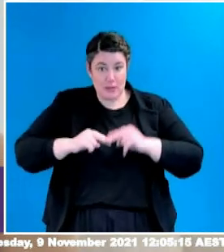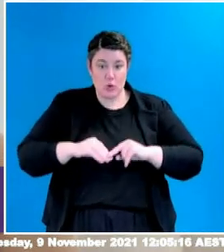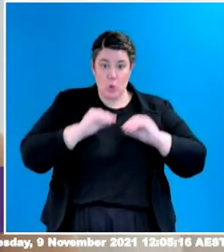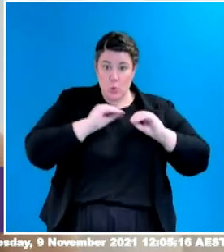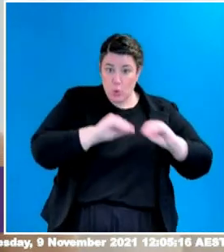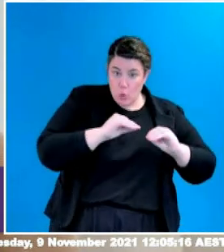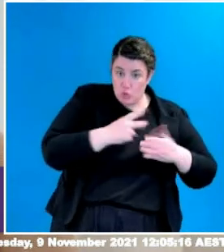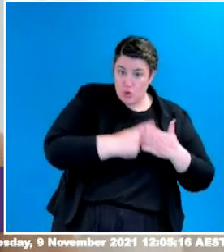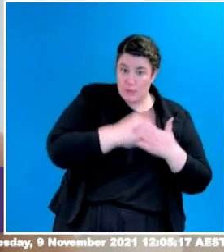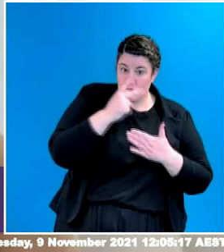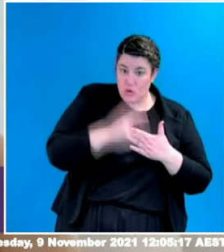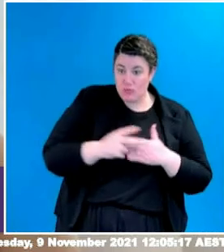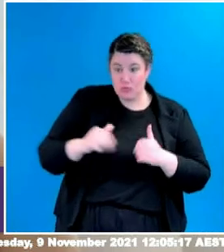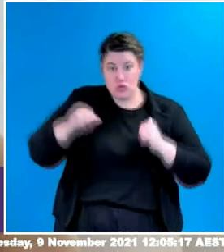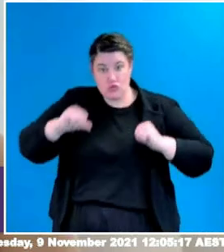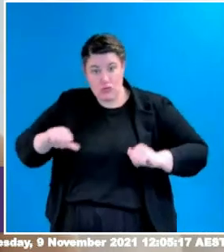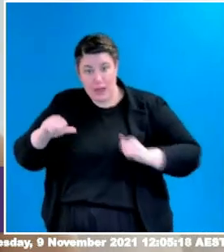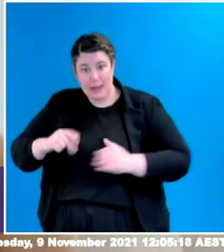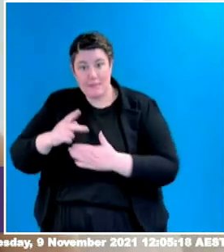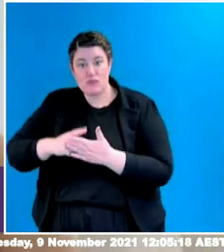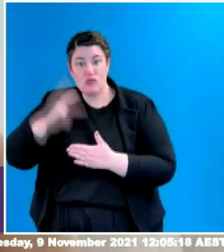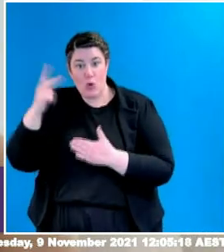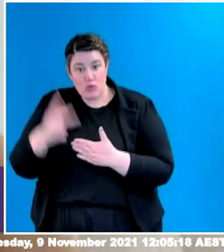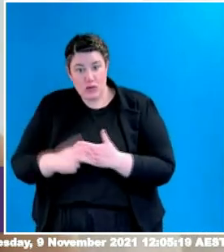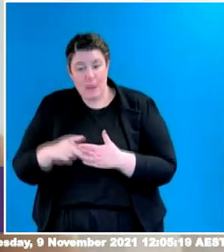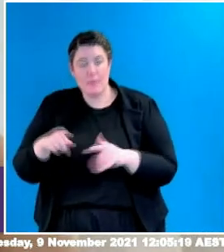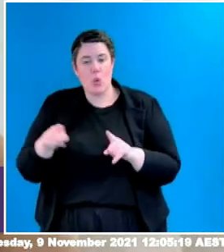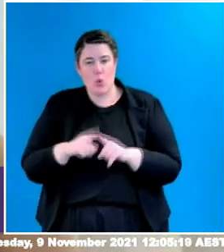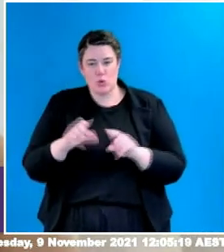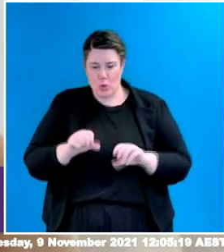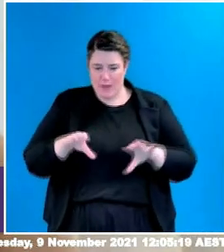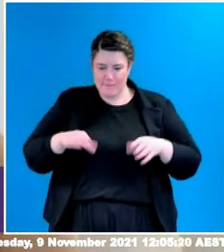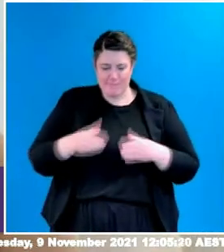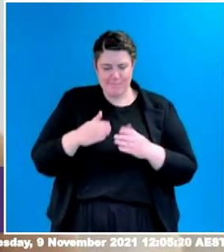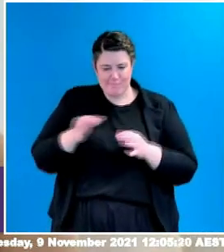programs, but we also have an intentional community of practice.